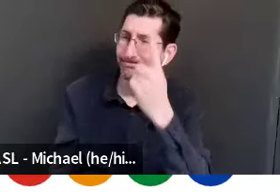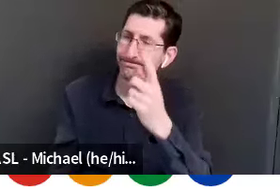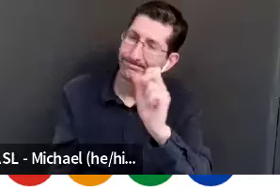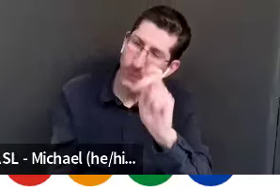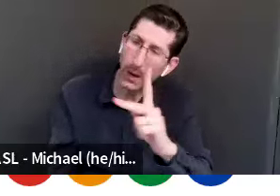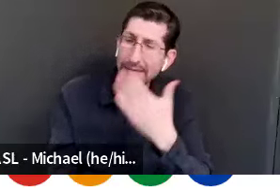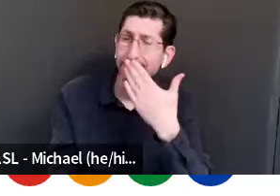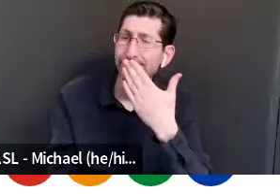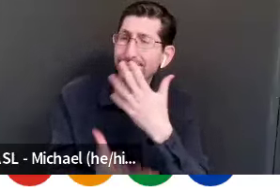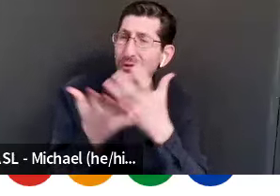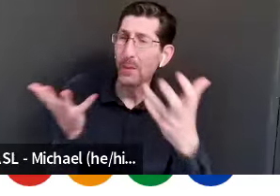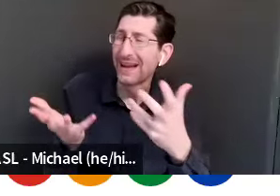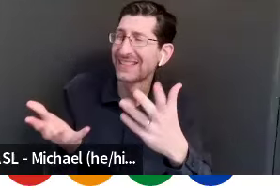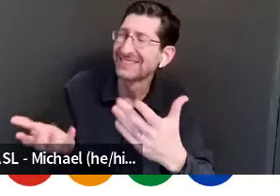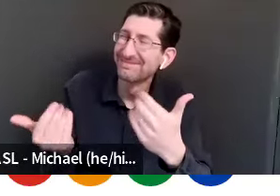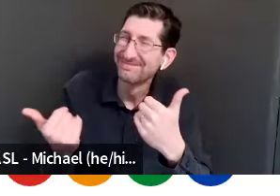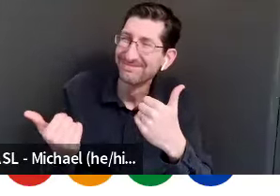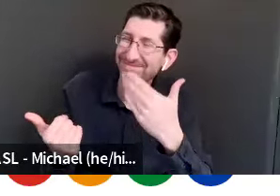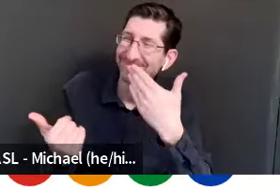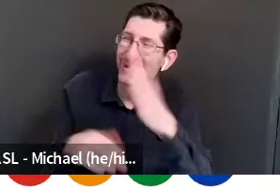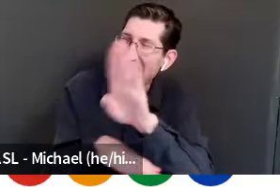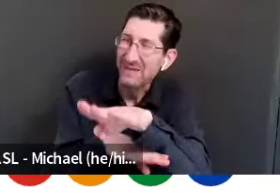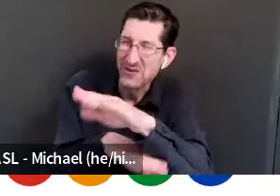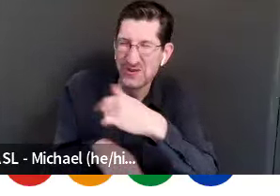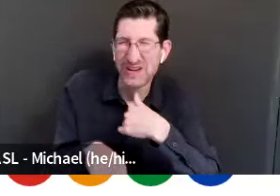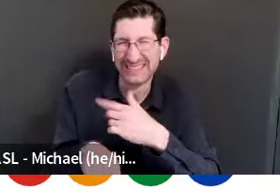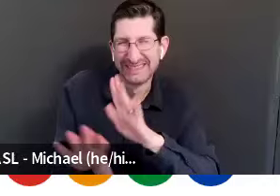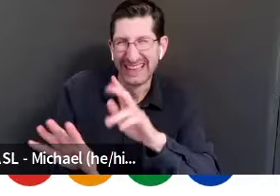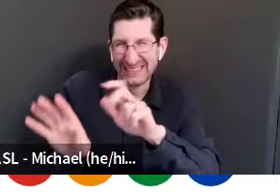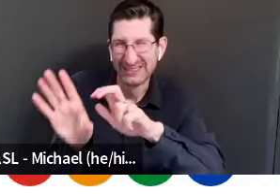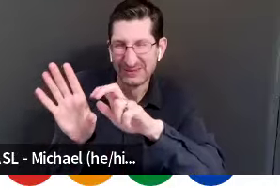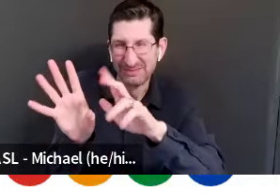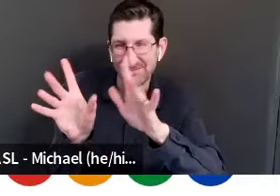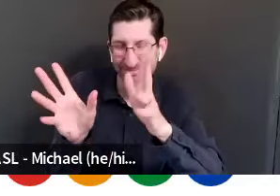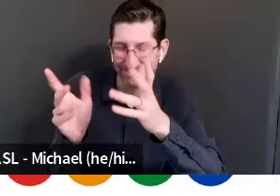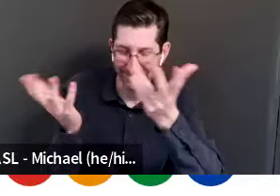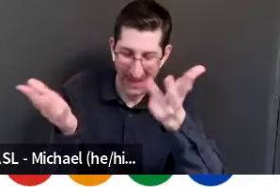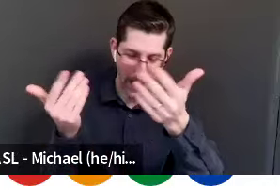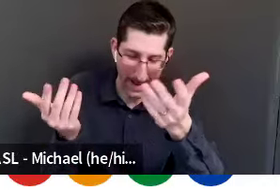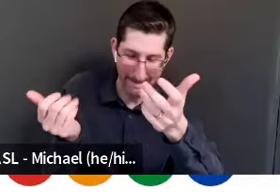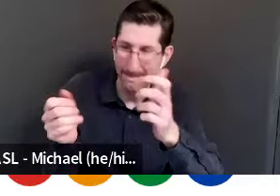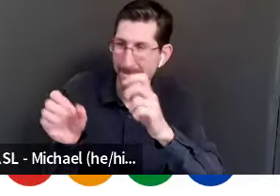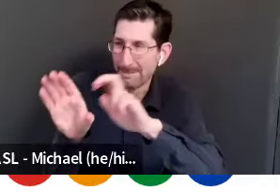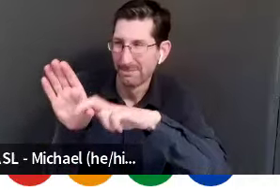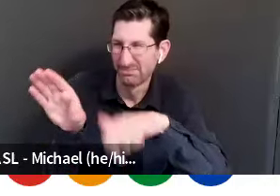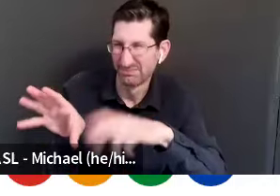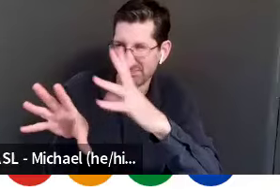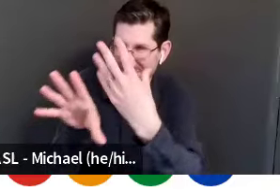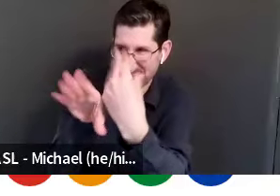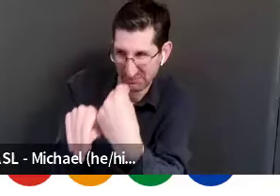ALL RIGHT. THANK YOU SO MUCH. I'M GOING TO BID YOU A GOOD